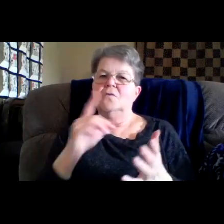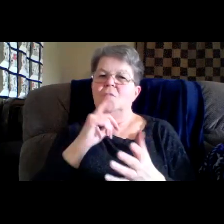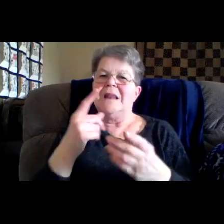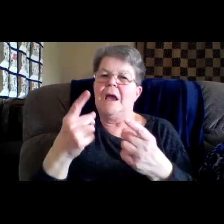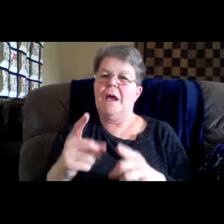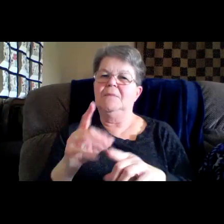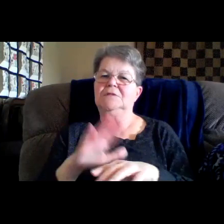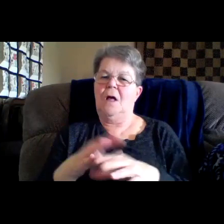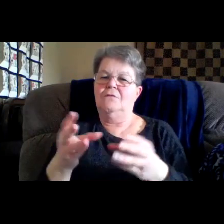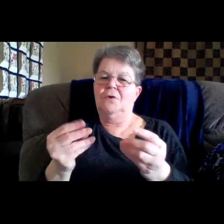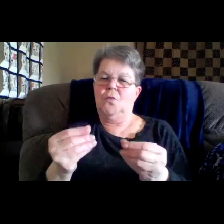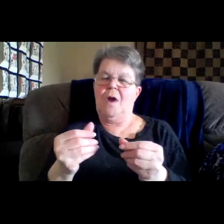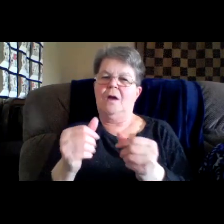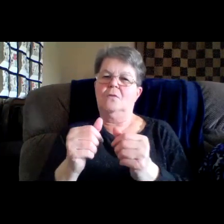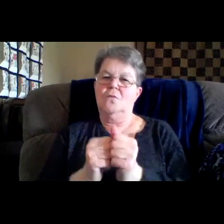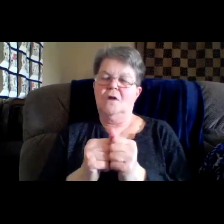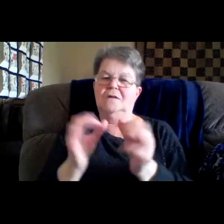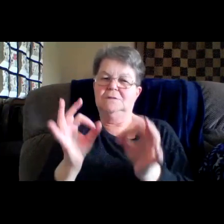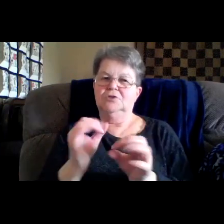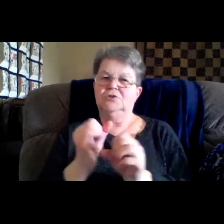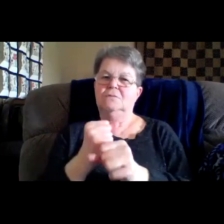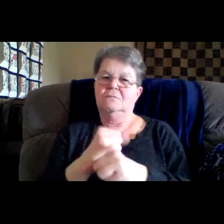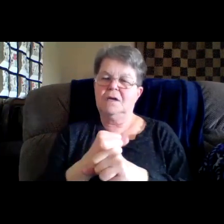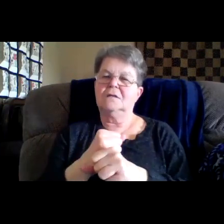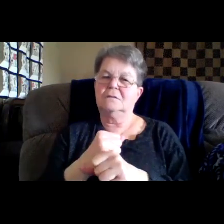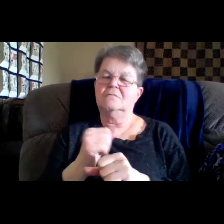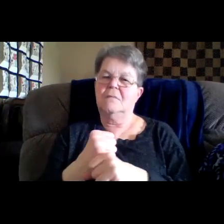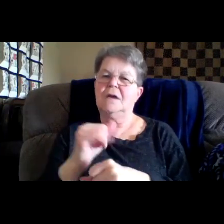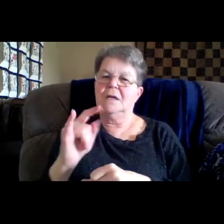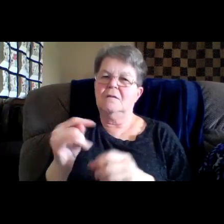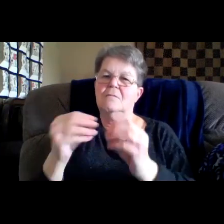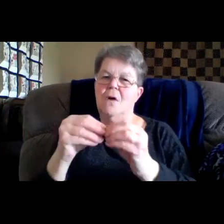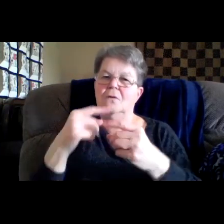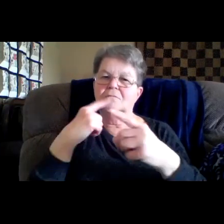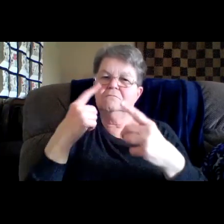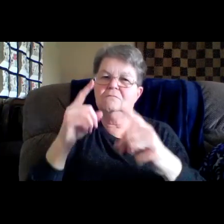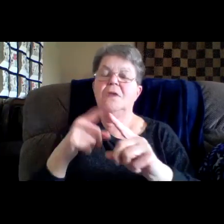with decision-making that makes it the most effectual, but paper can help with enforceability.